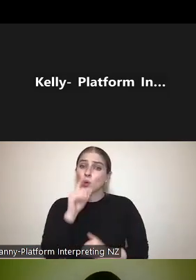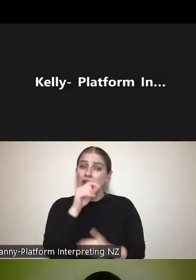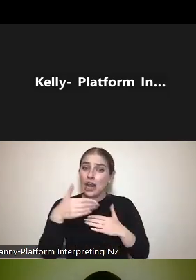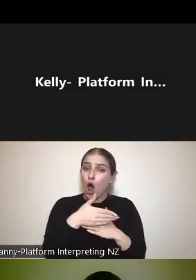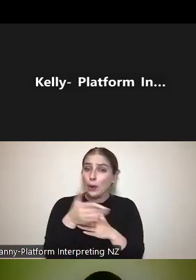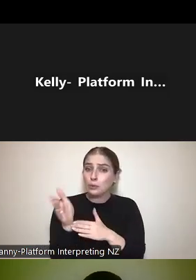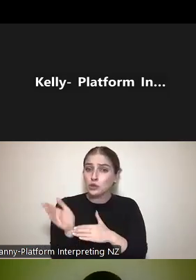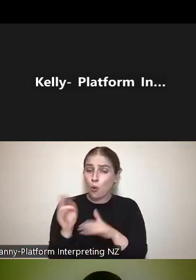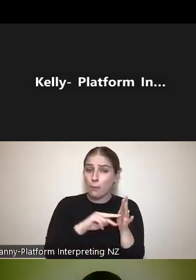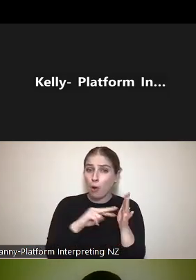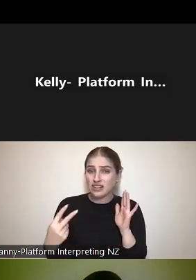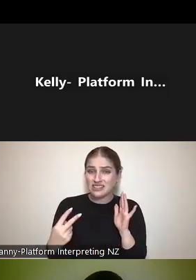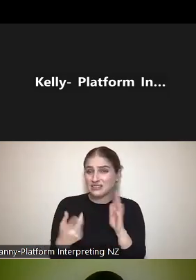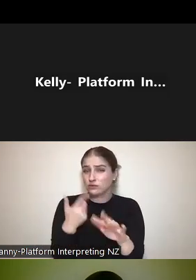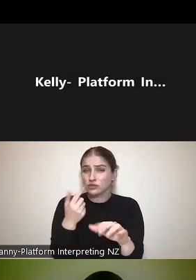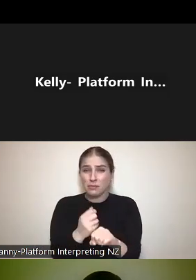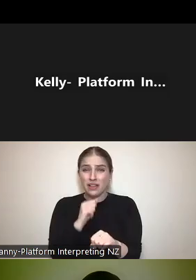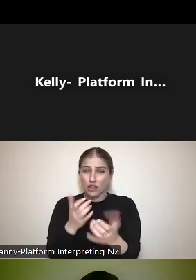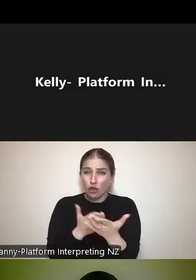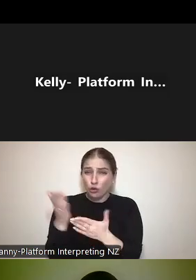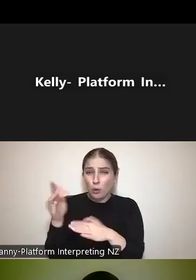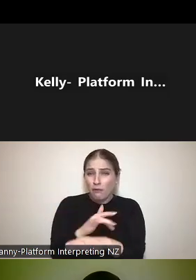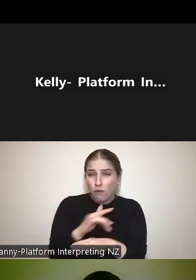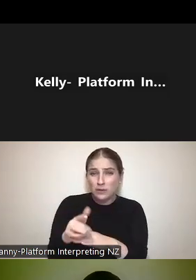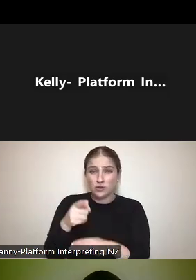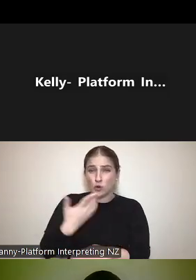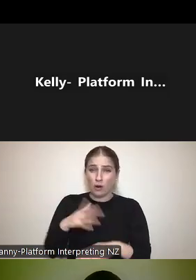if you need to get up and take a break, just get up and take a break. Don't worry about it.